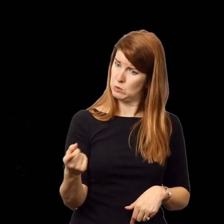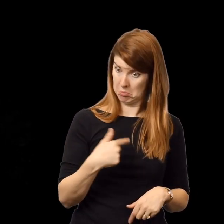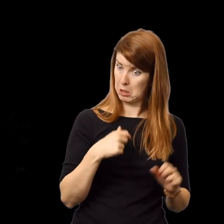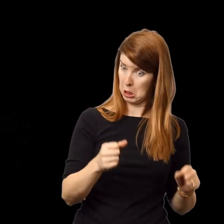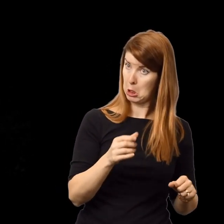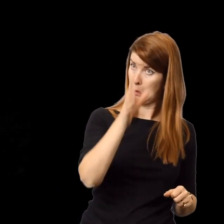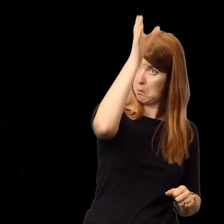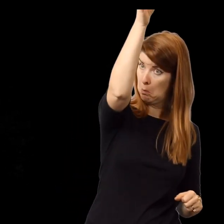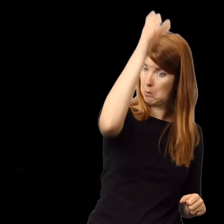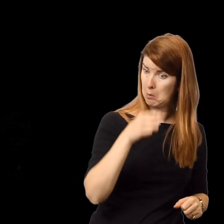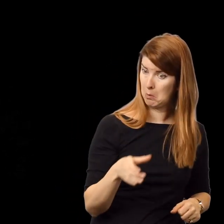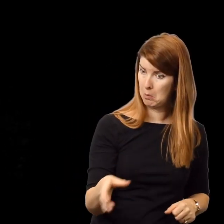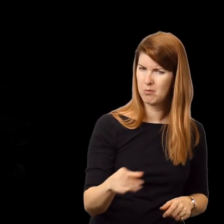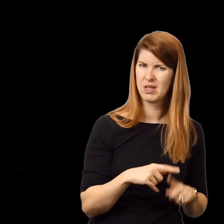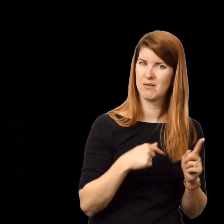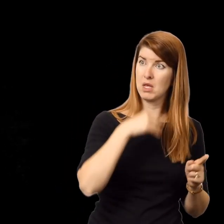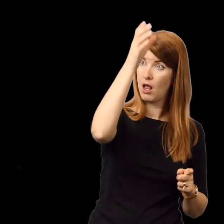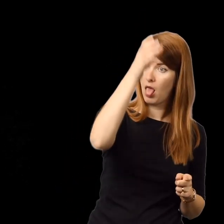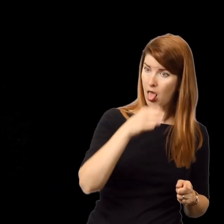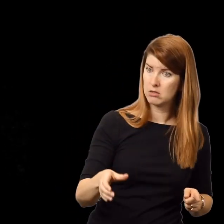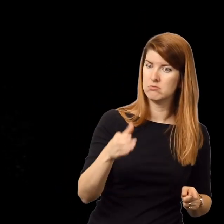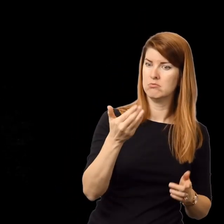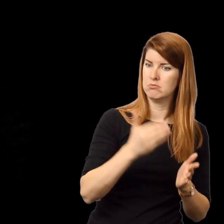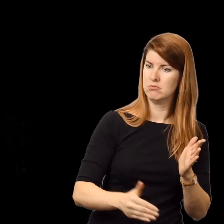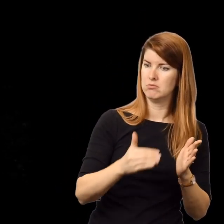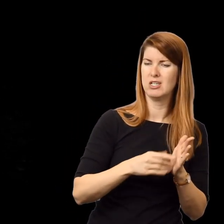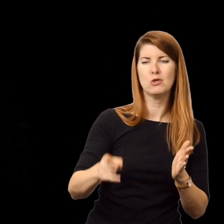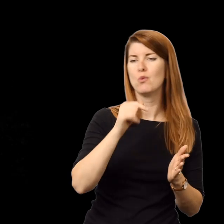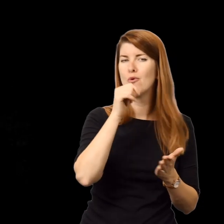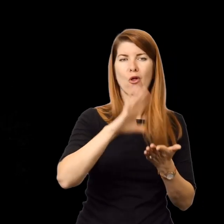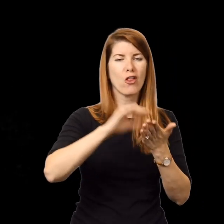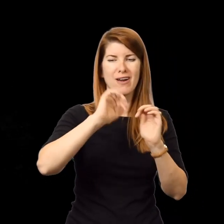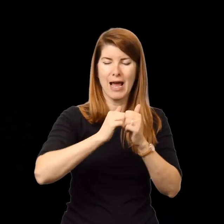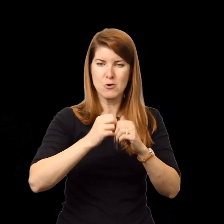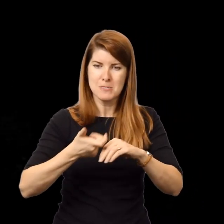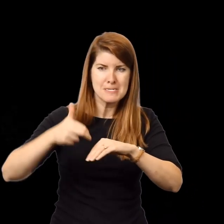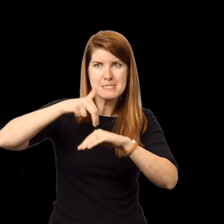I could get it for you, and if every time I get it for you you're never going to learn how to get up and get it.